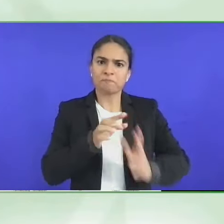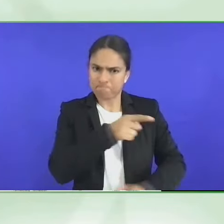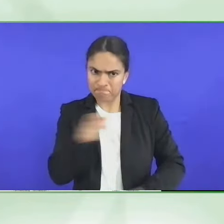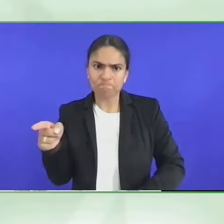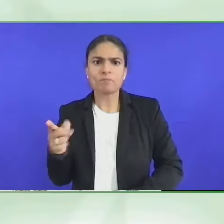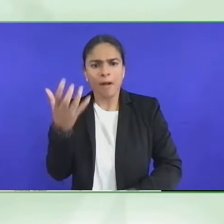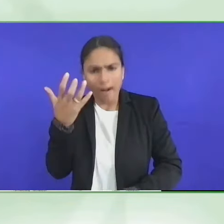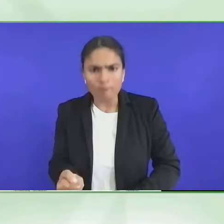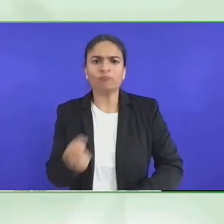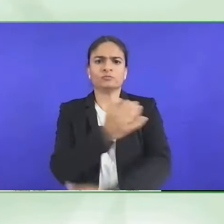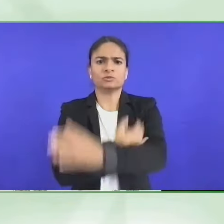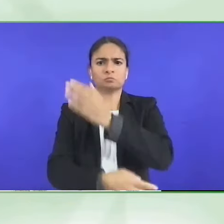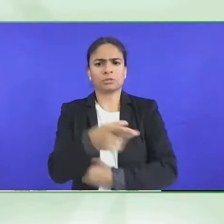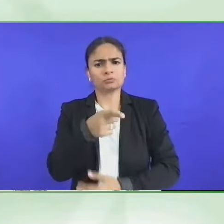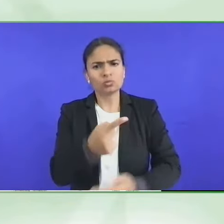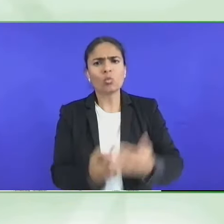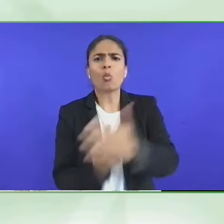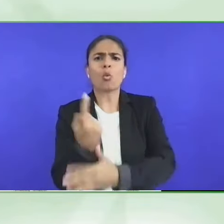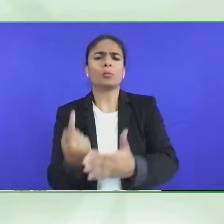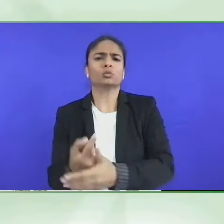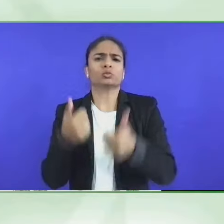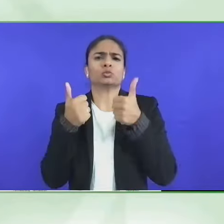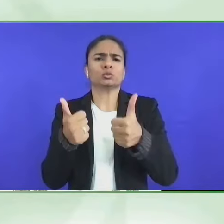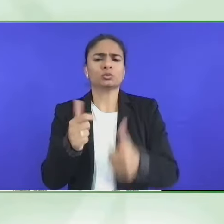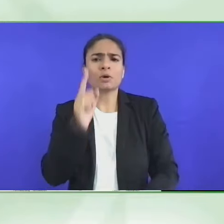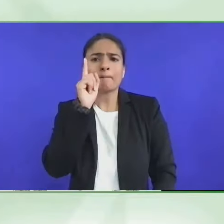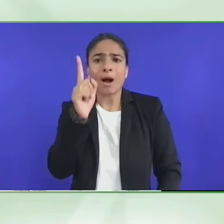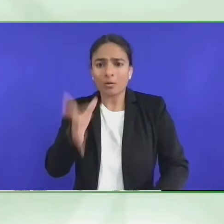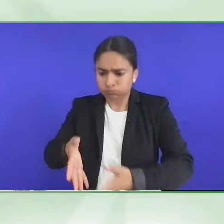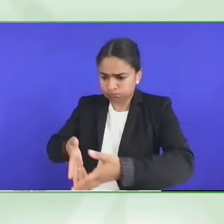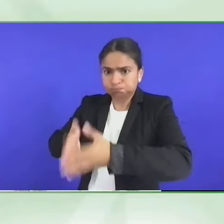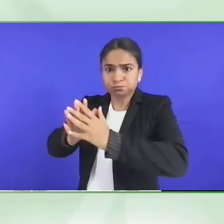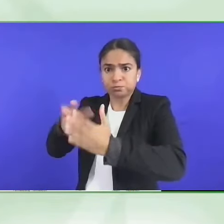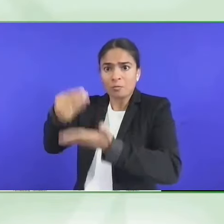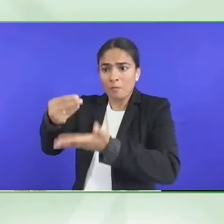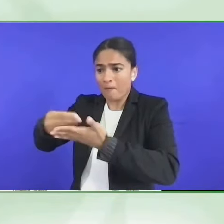experiences that entrepreneurs with disabilities have that others don't.